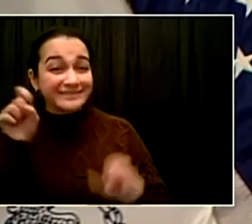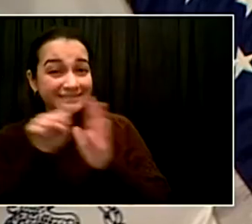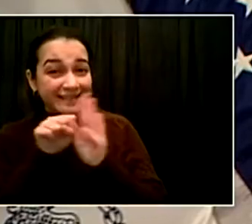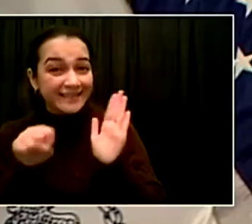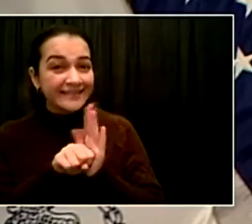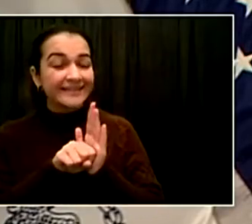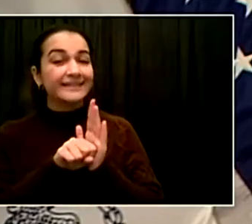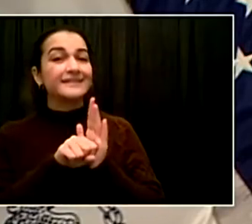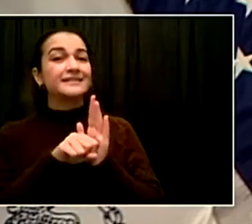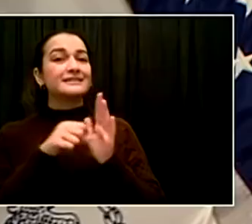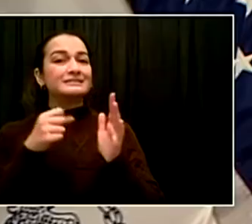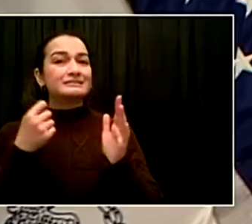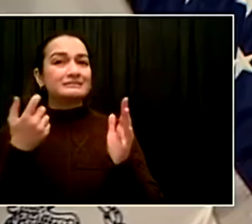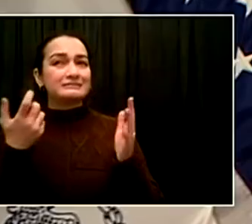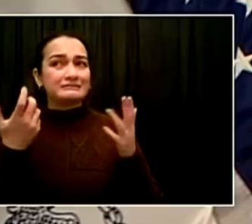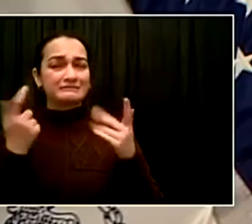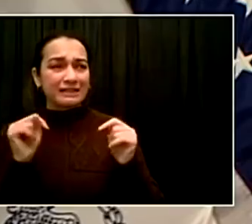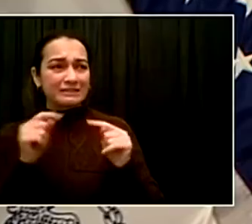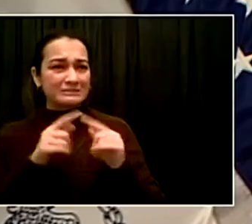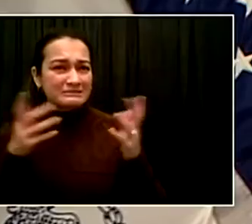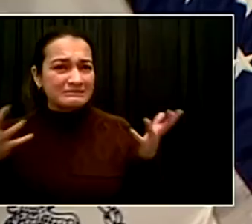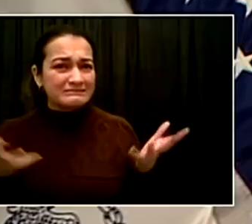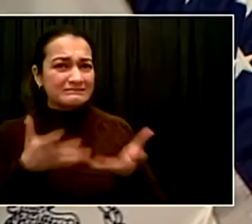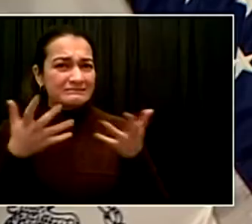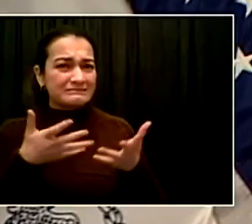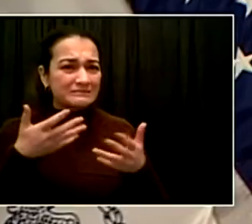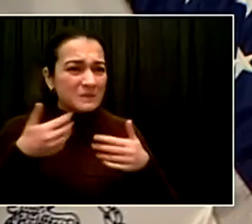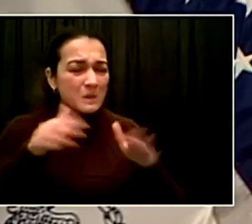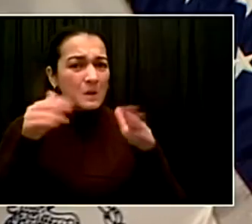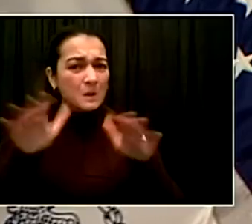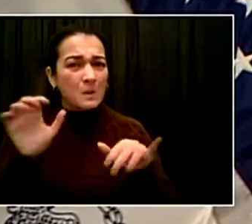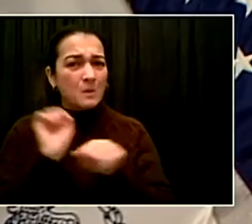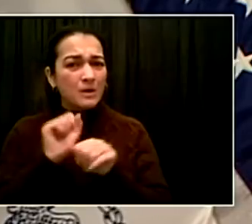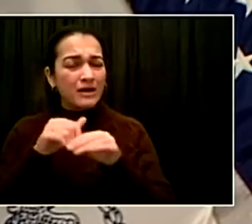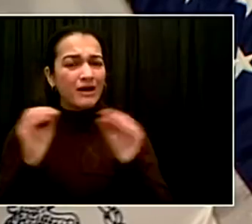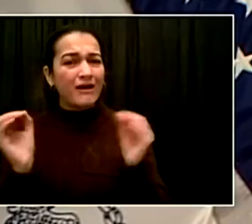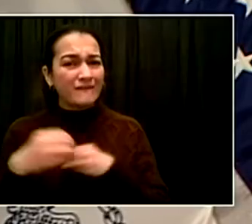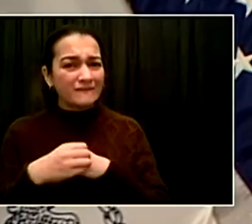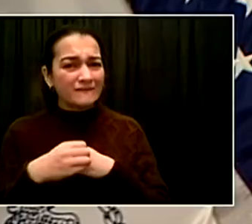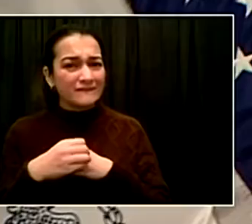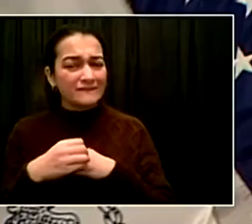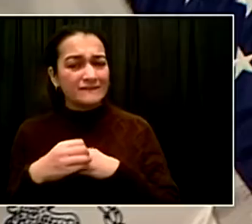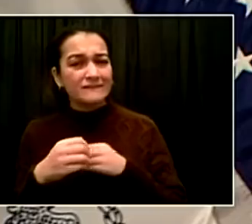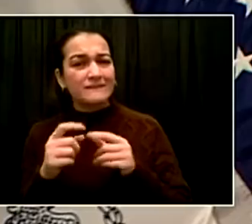BUY THE ECONOMY TO GET PEOPLE BACK TO THE OFFICE AND MANY EMPLOYERS ARE SORT OF TELLING